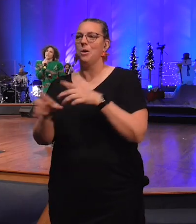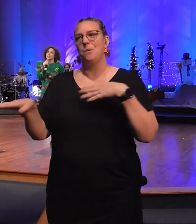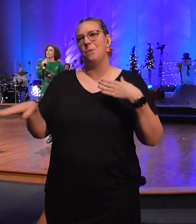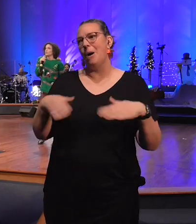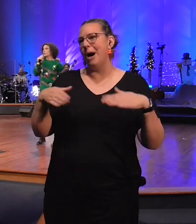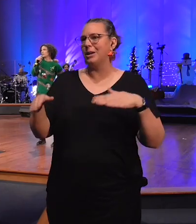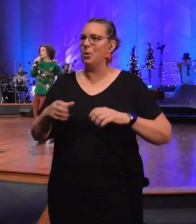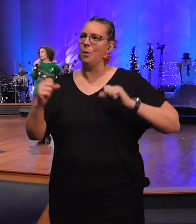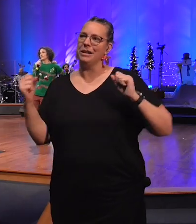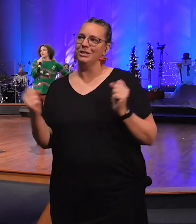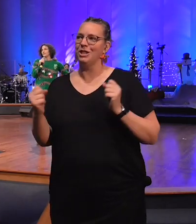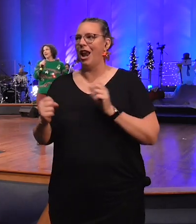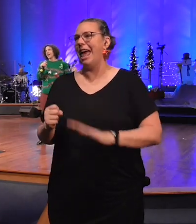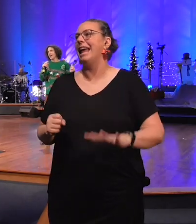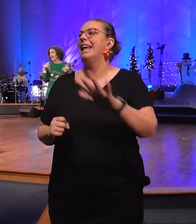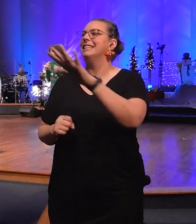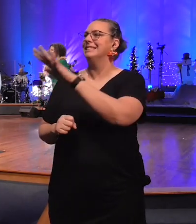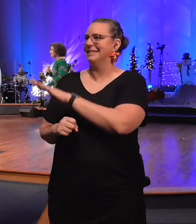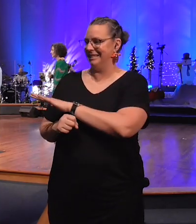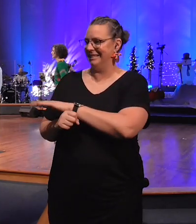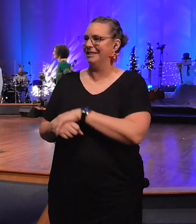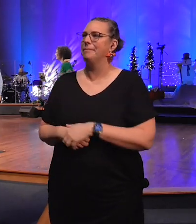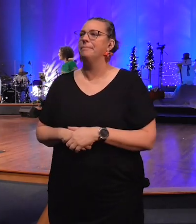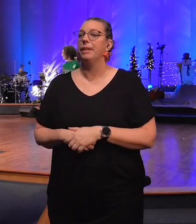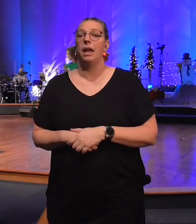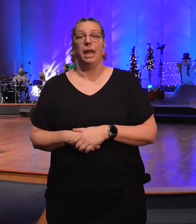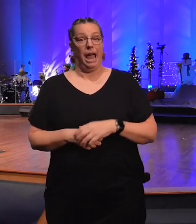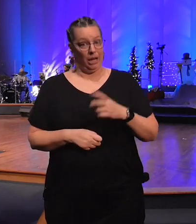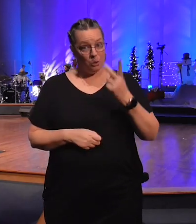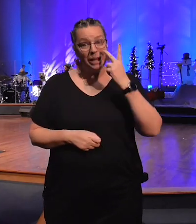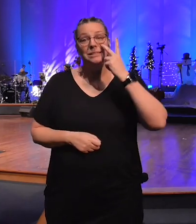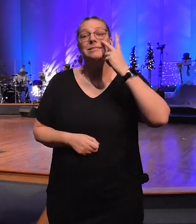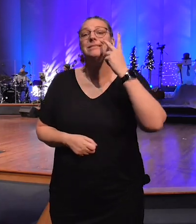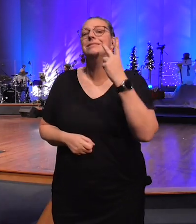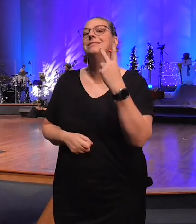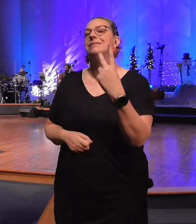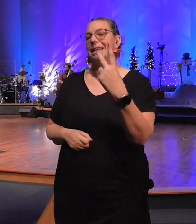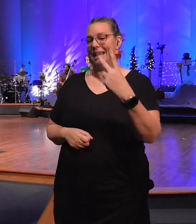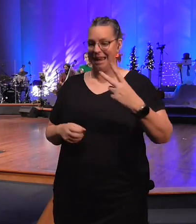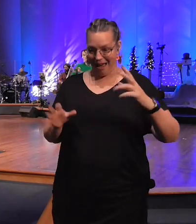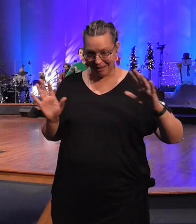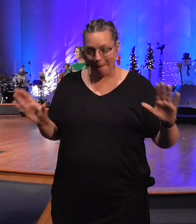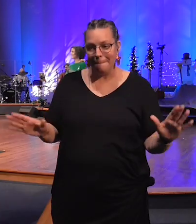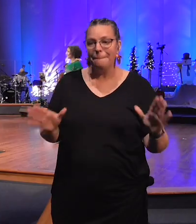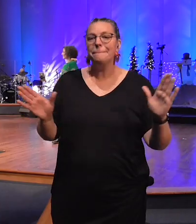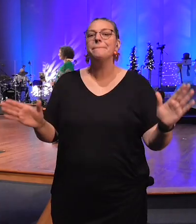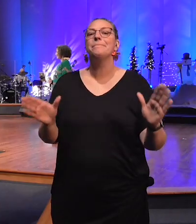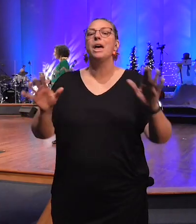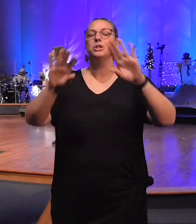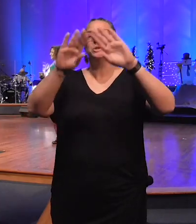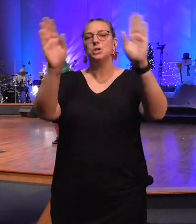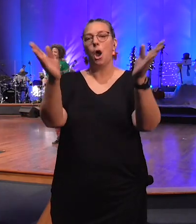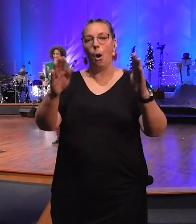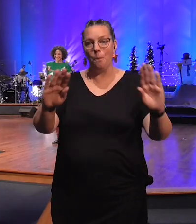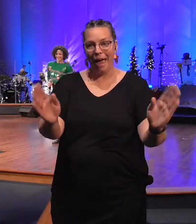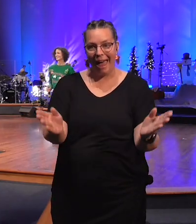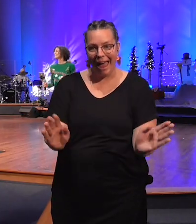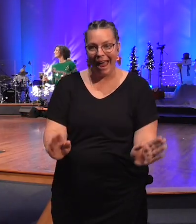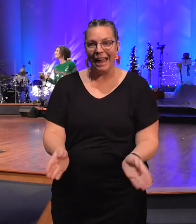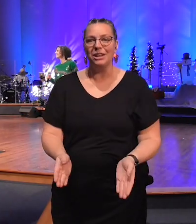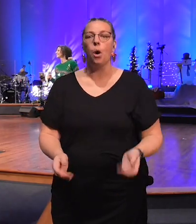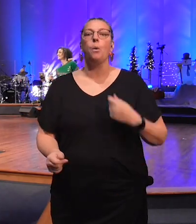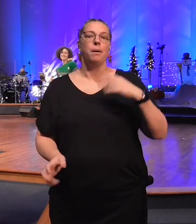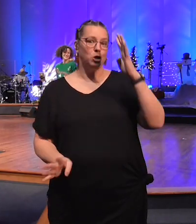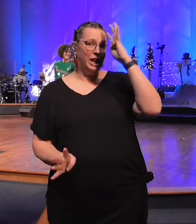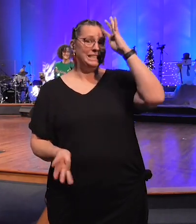sings a love song We stroll along walking in a winter wonderland in the meow we can build